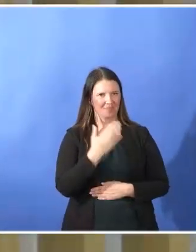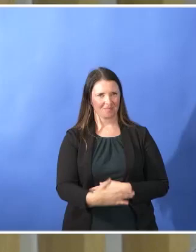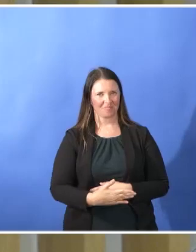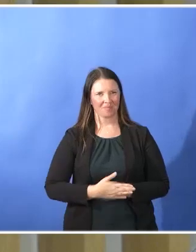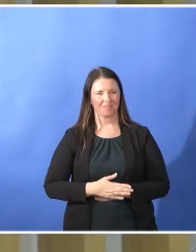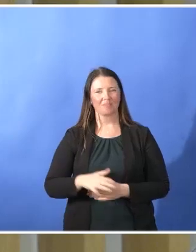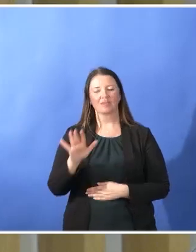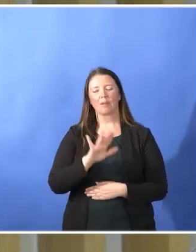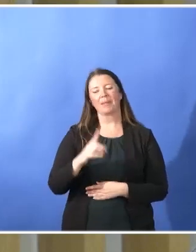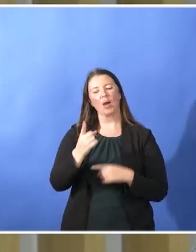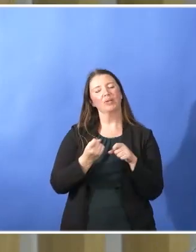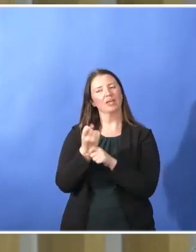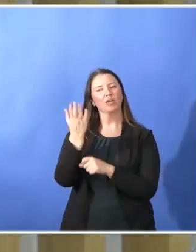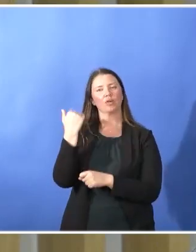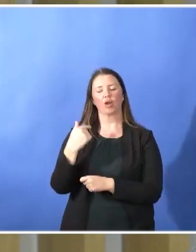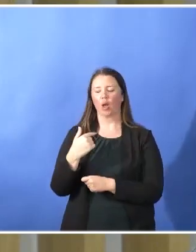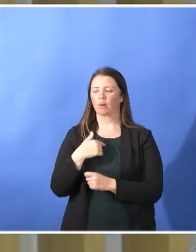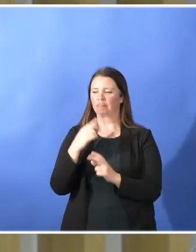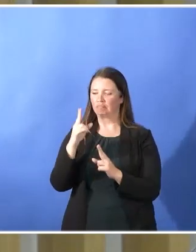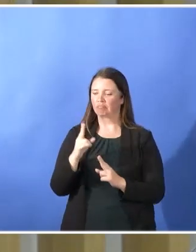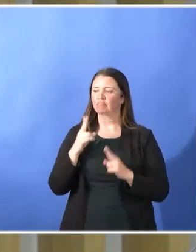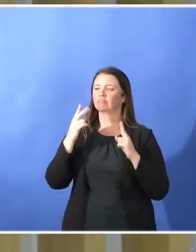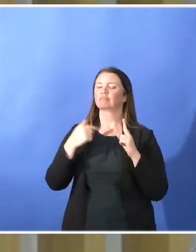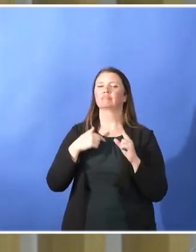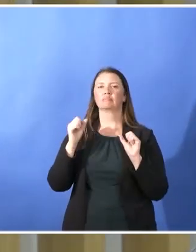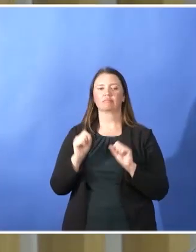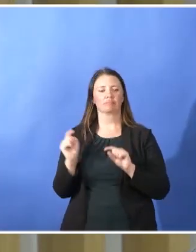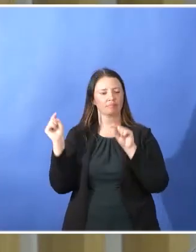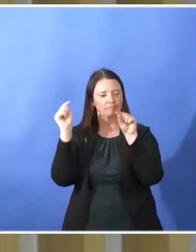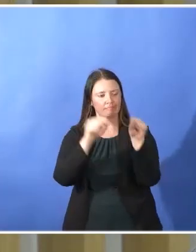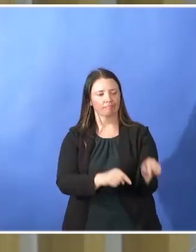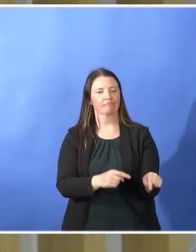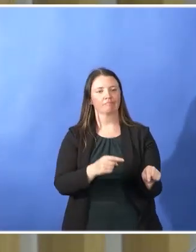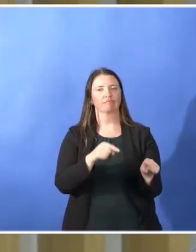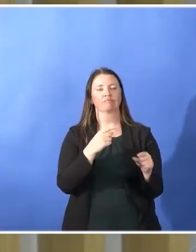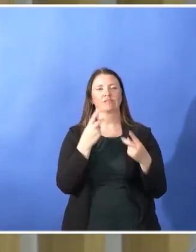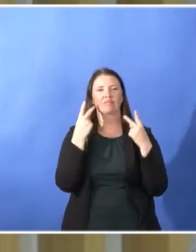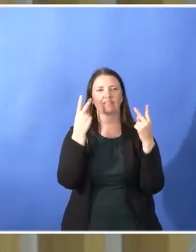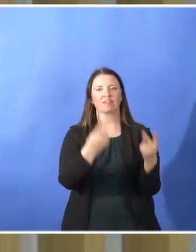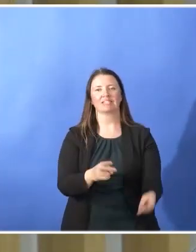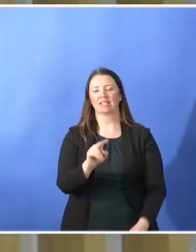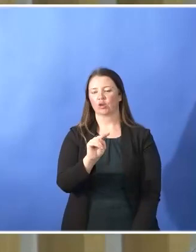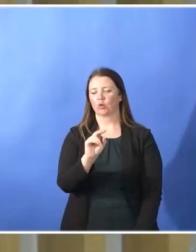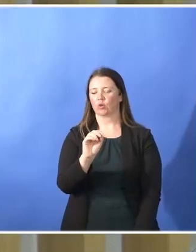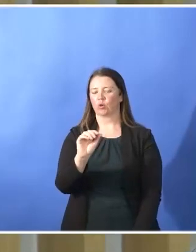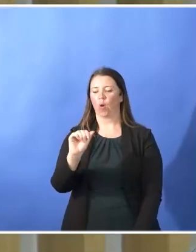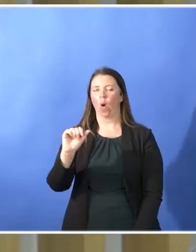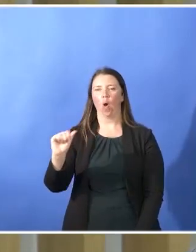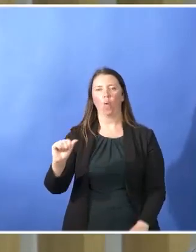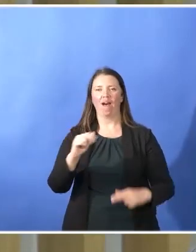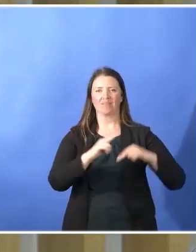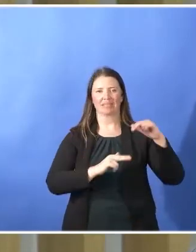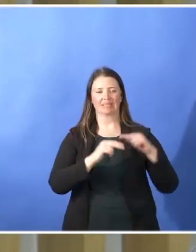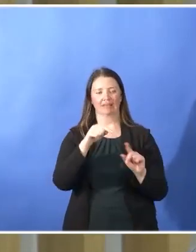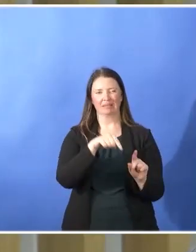ABOUT A YEAR AGO, I HAD THE PRIVILEGE OF VISITING NOAH FACILITIES IN FLORIDA AND OBSERVING NOT ONLY THEIR IMMENSE TECHNICAL SOPHISTICATION -- I CANNOT